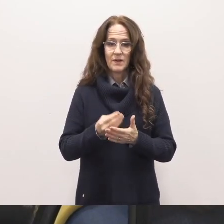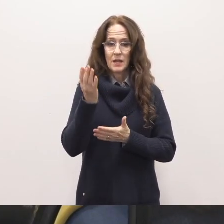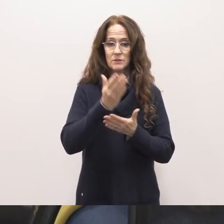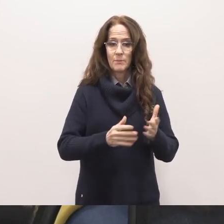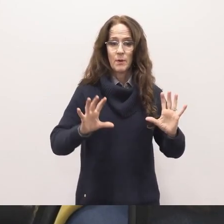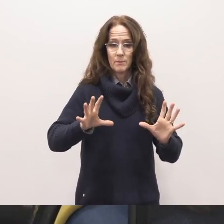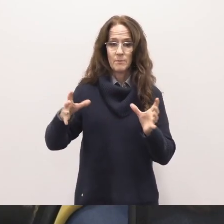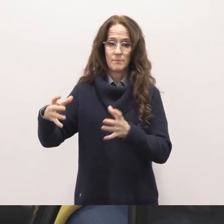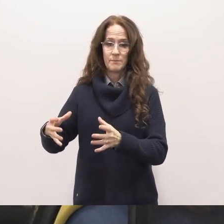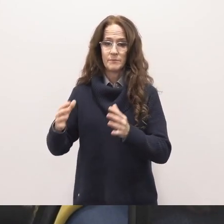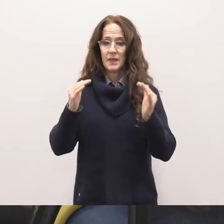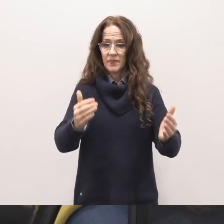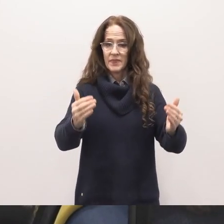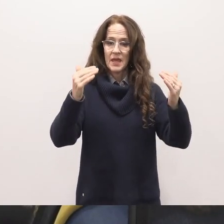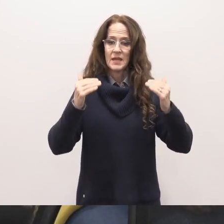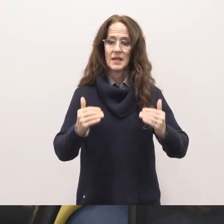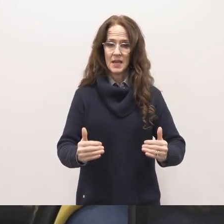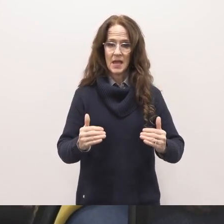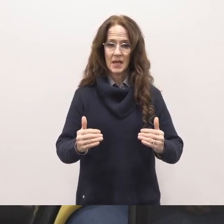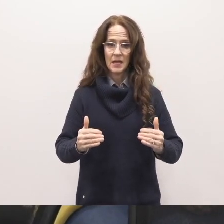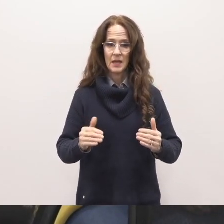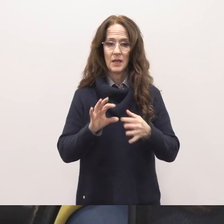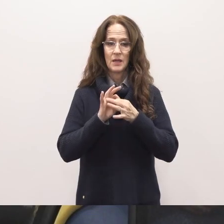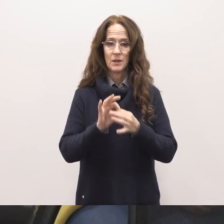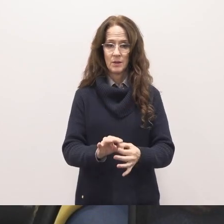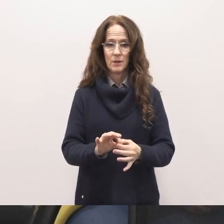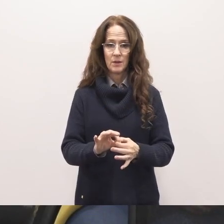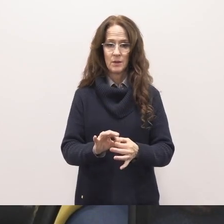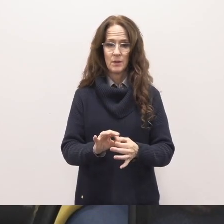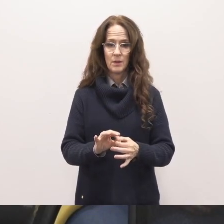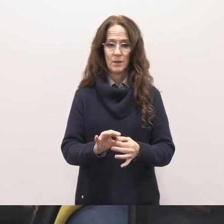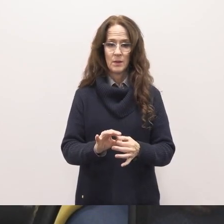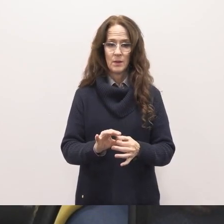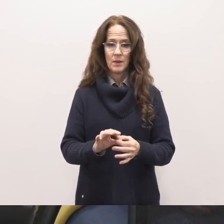The next piece of it has to do with state programs,